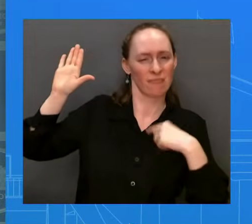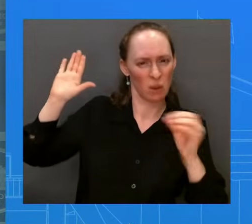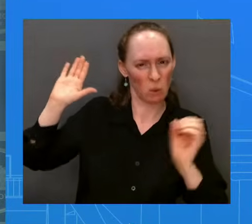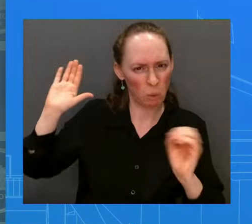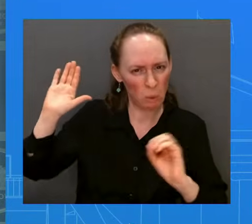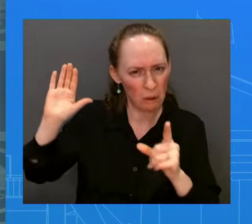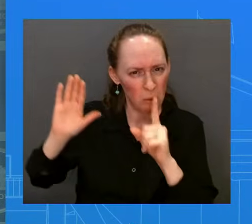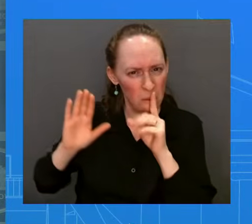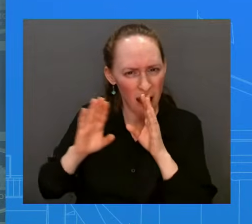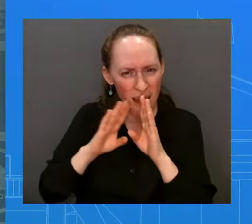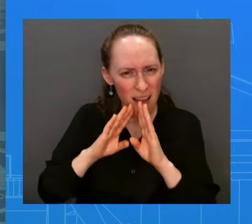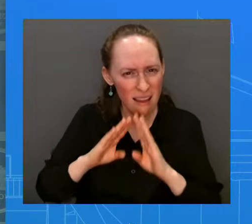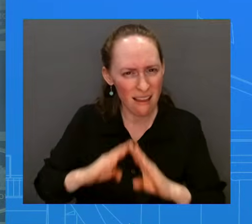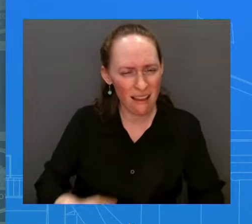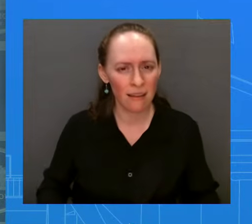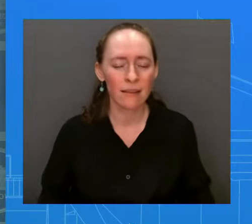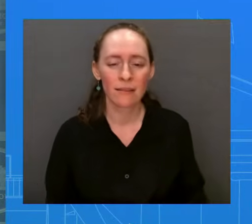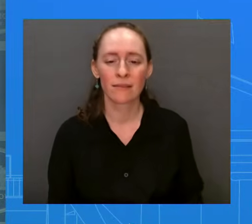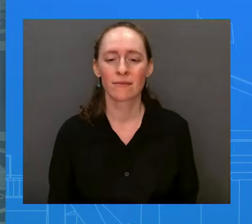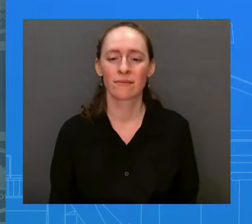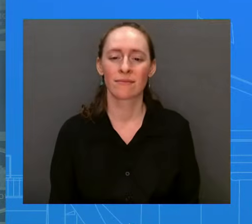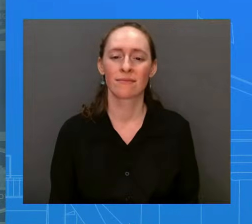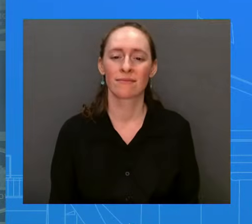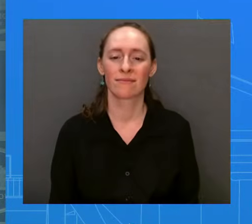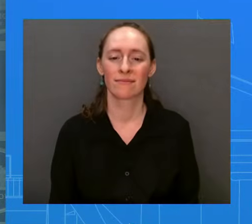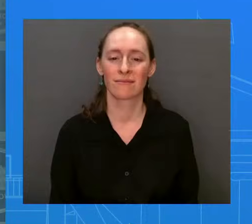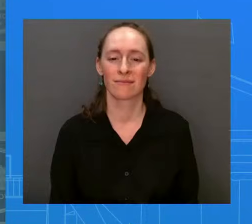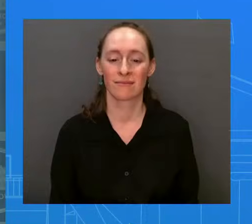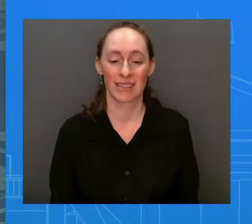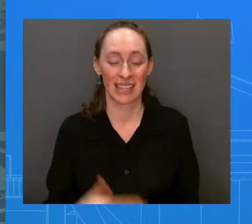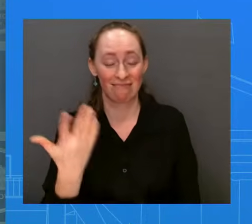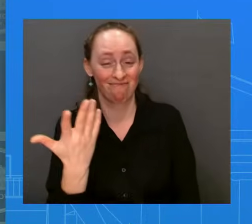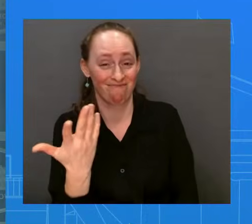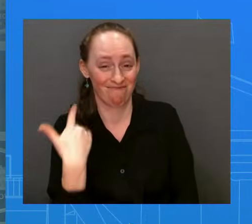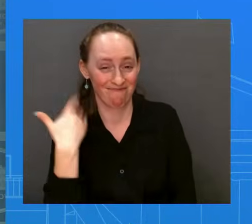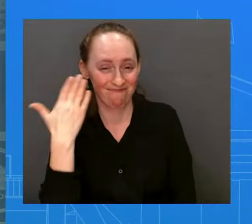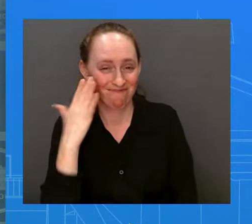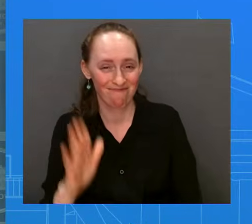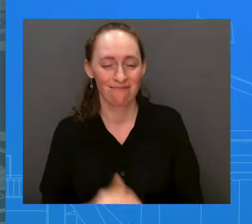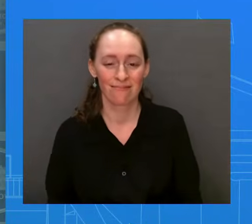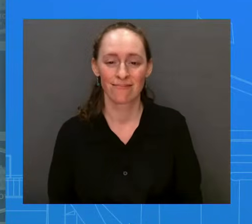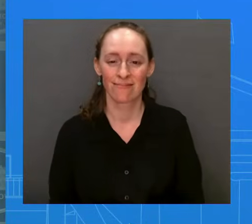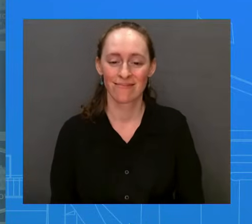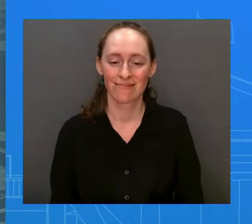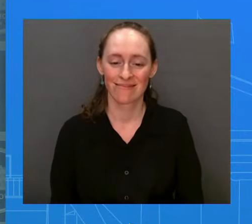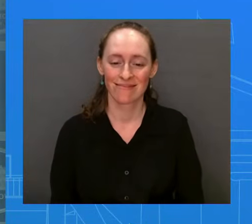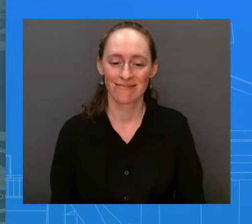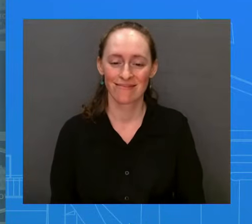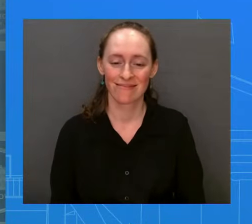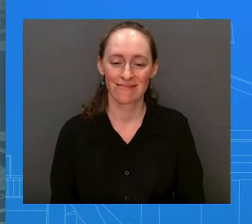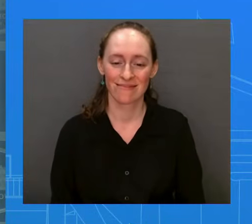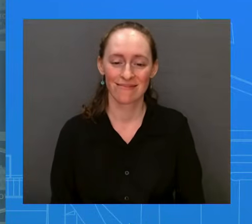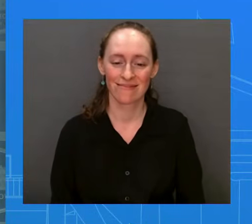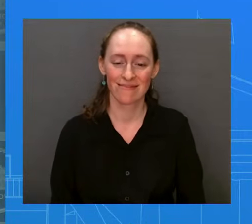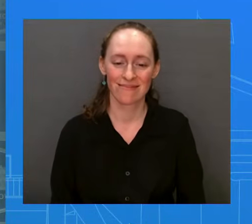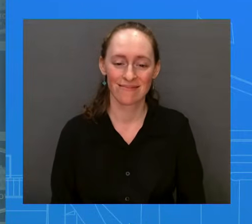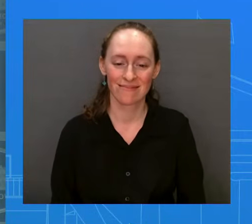we don't know. And I suspect that -- The Press: , sir? Mr. Kirby: Go ahead. I'm -- >> Ms. Jean-Pierre: Let him finish with Jacqui. Go ahead. Mr. Kirby: I'm basically done. I'm basically done.